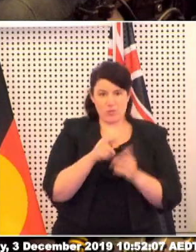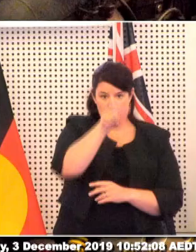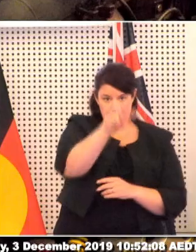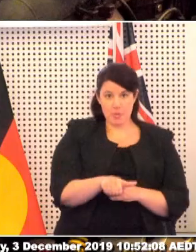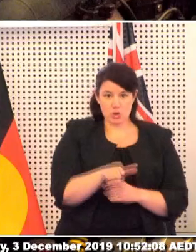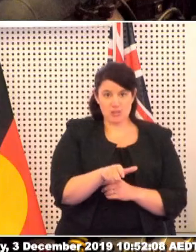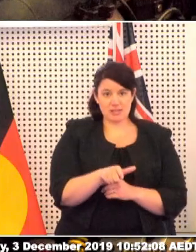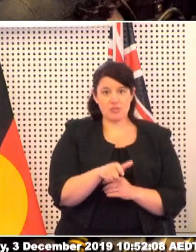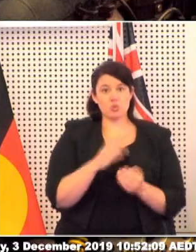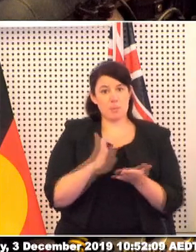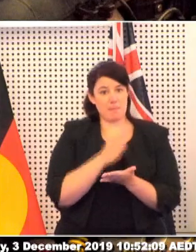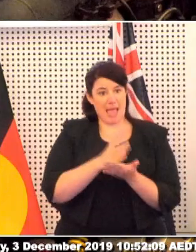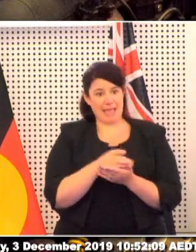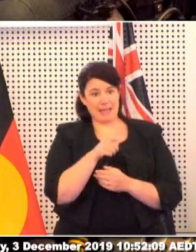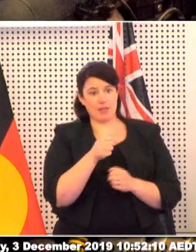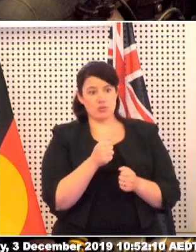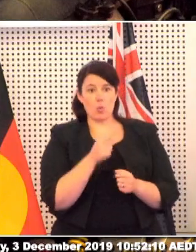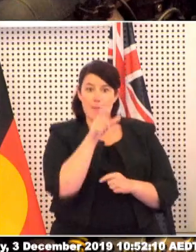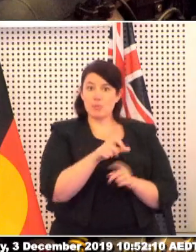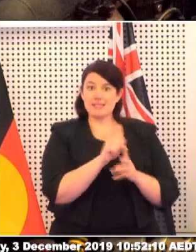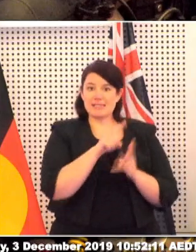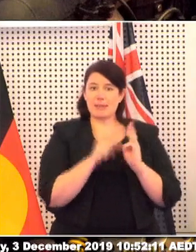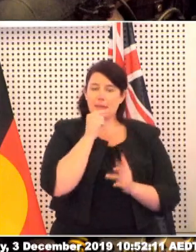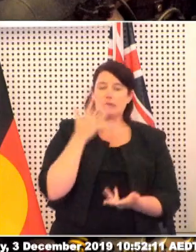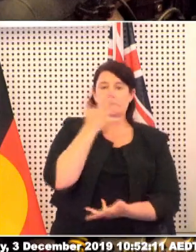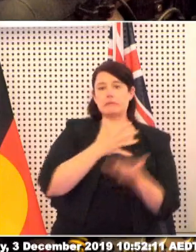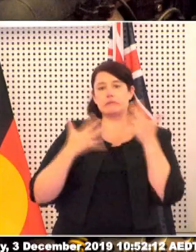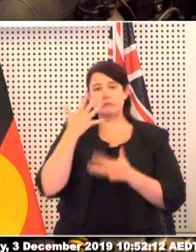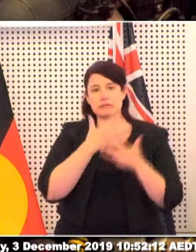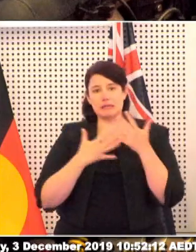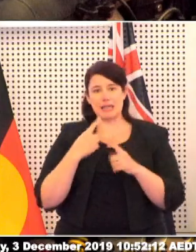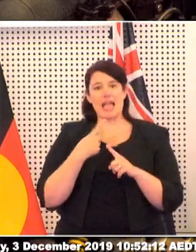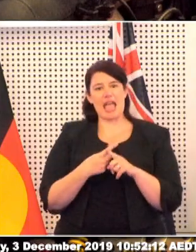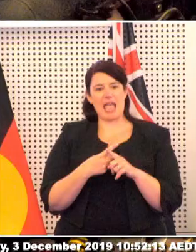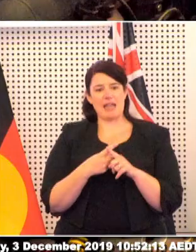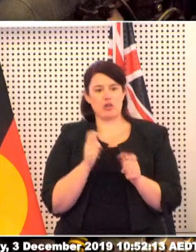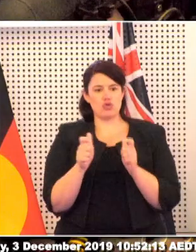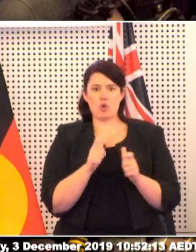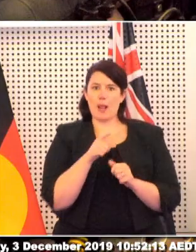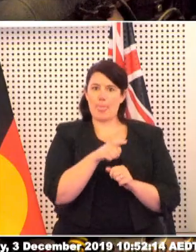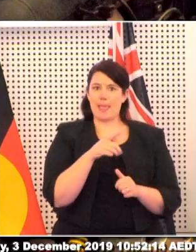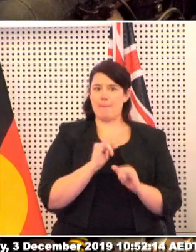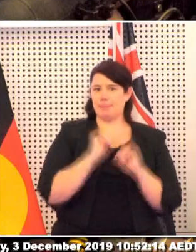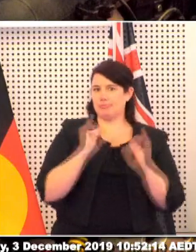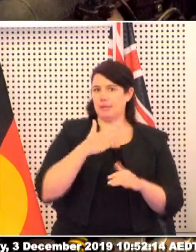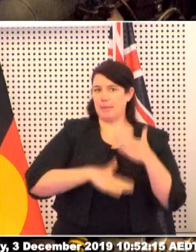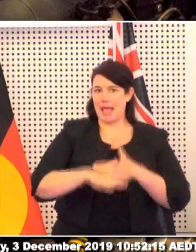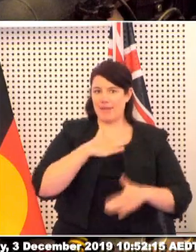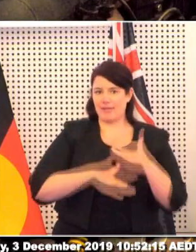for the purpose of subduing a person and, you say here, “controlling unwanted behaviour”. Yes. Is that a euphemism?